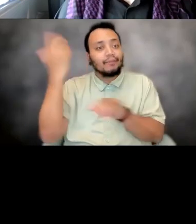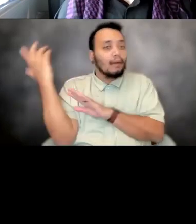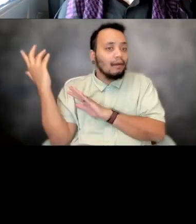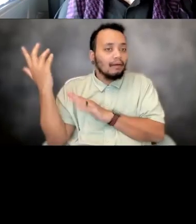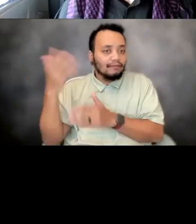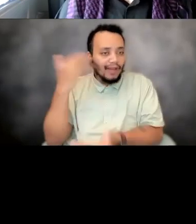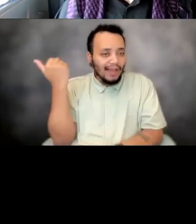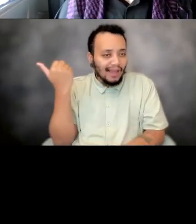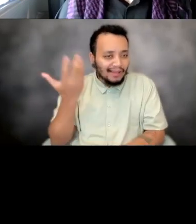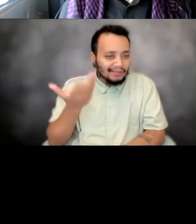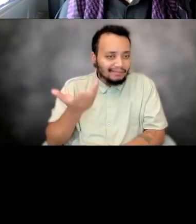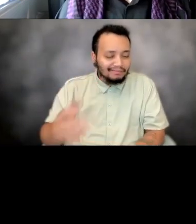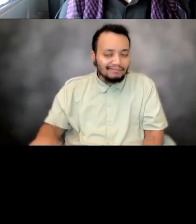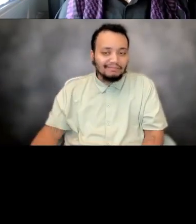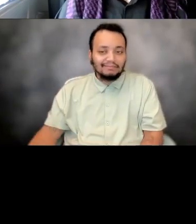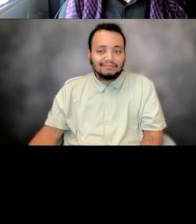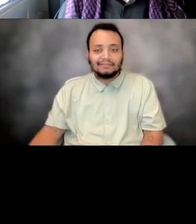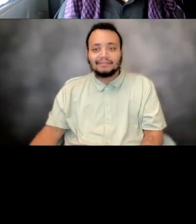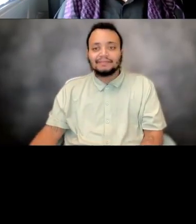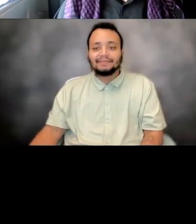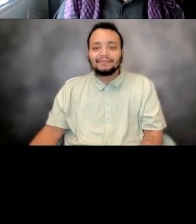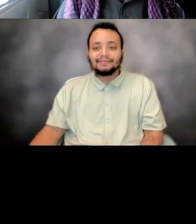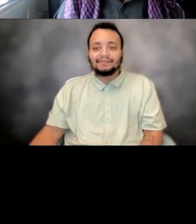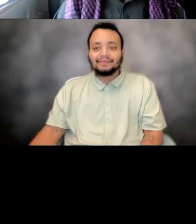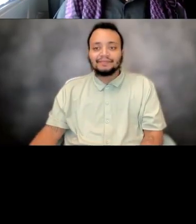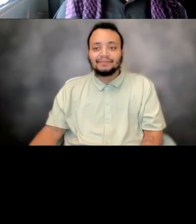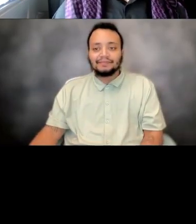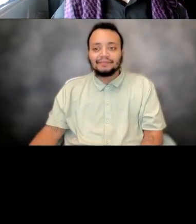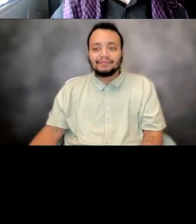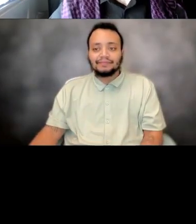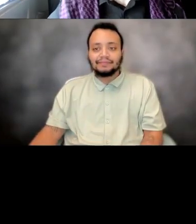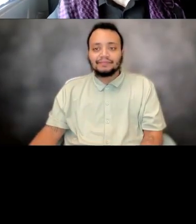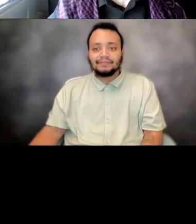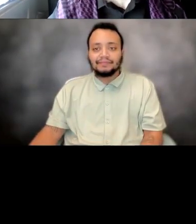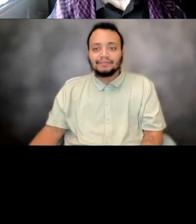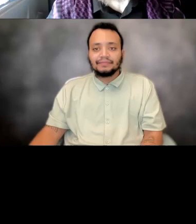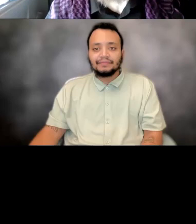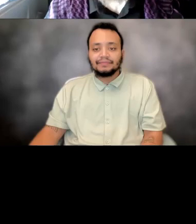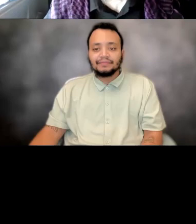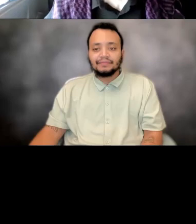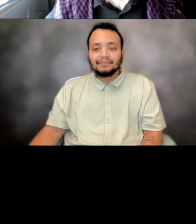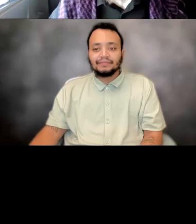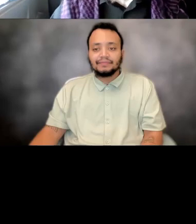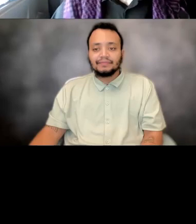But a lot of times, again, you know, when people work with trans folks, they forget their basic politeness.